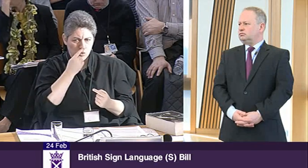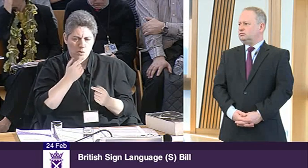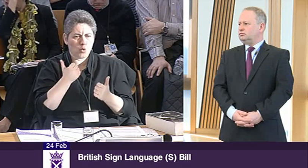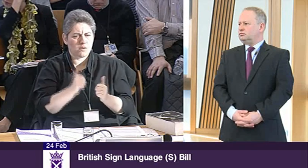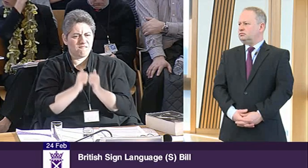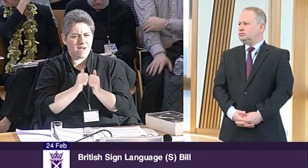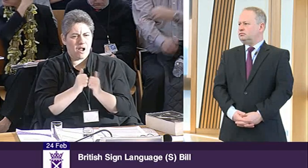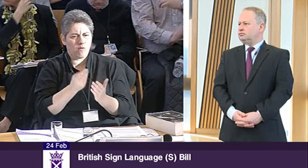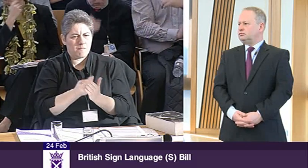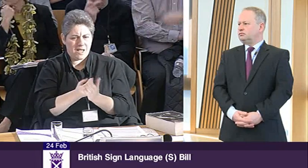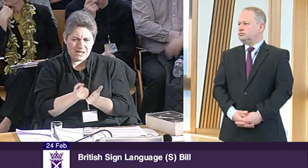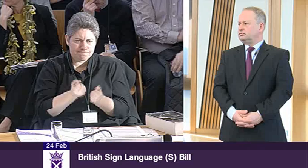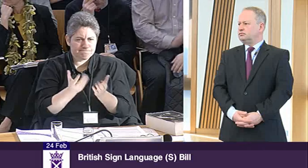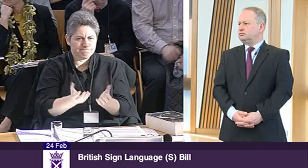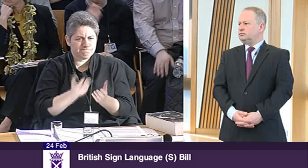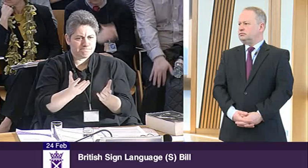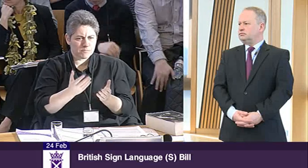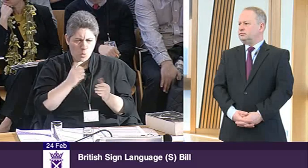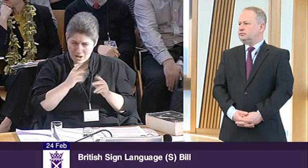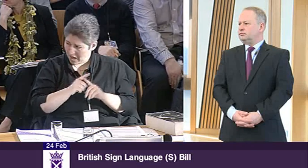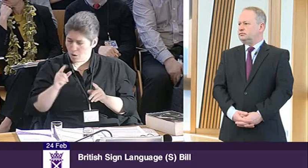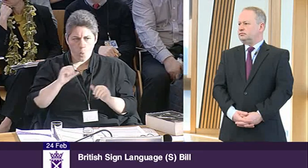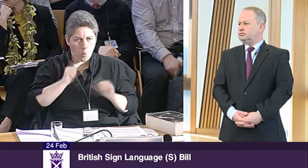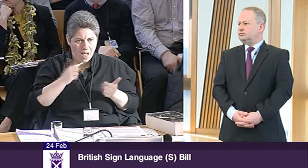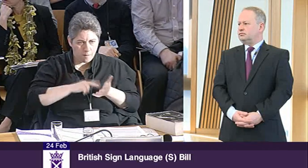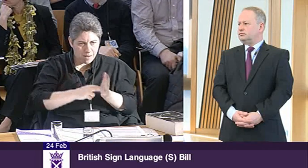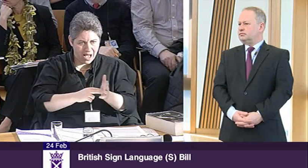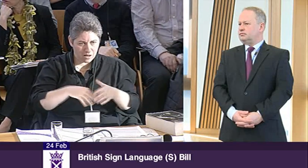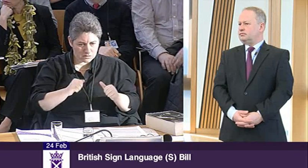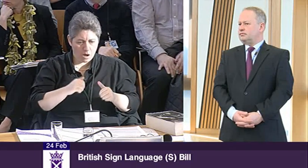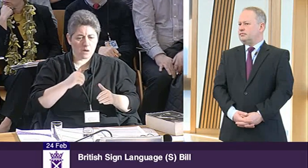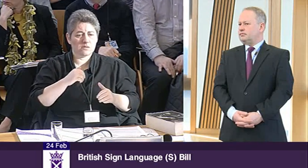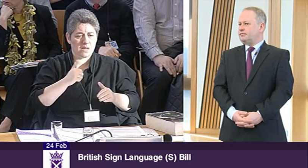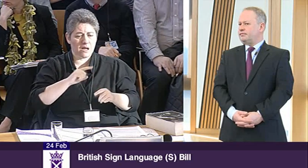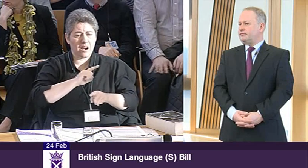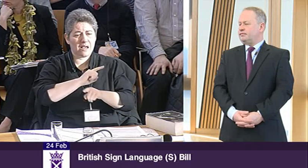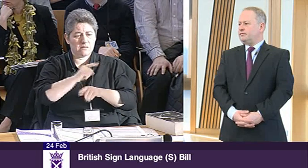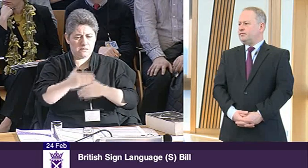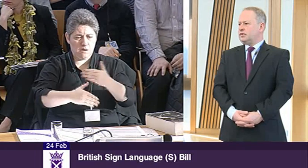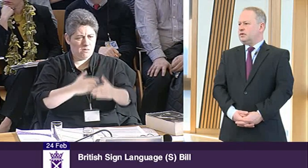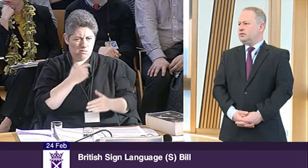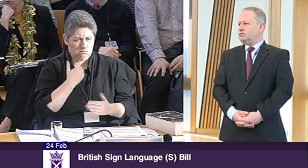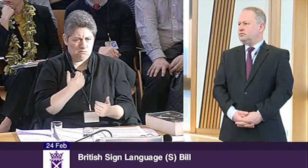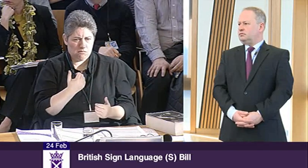have a comprehensive, cohesive picture and get value for money for each pound that we